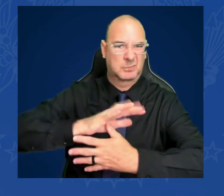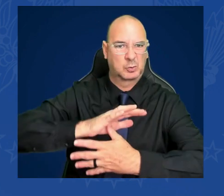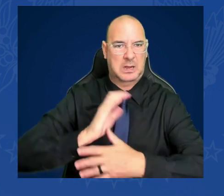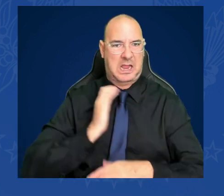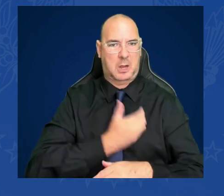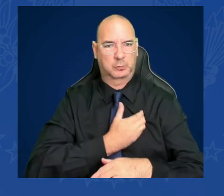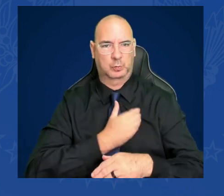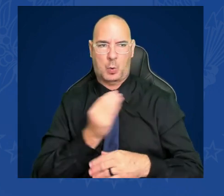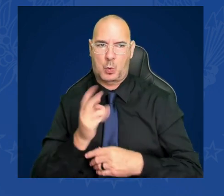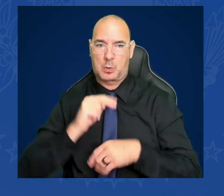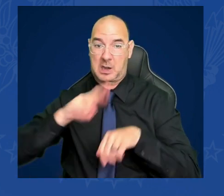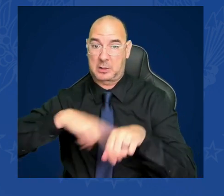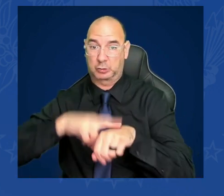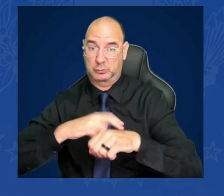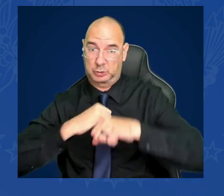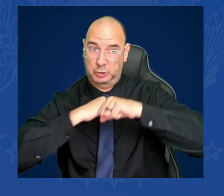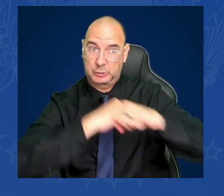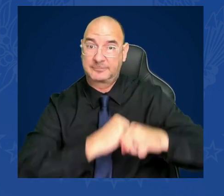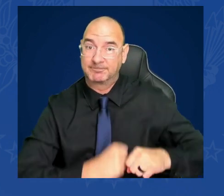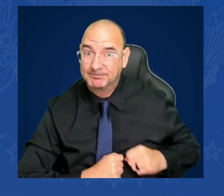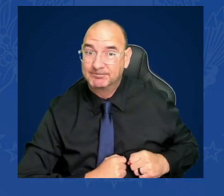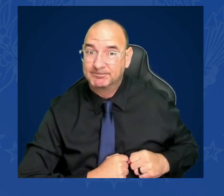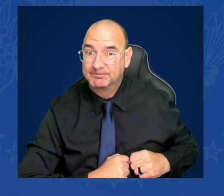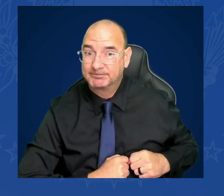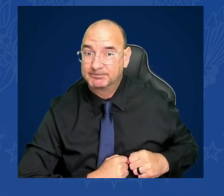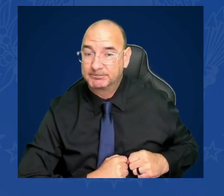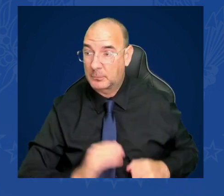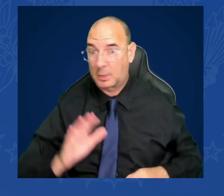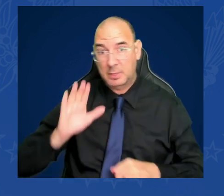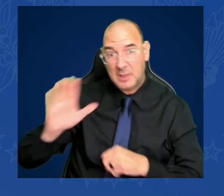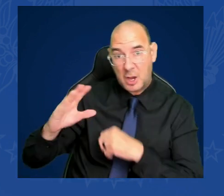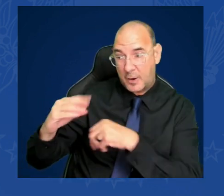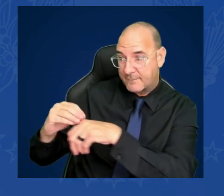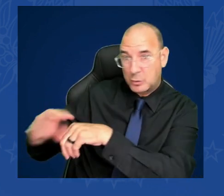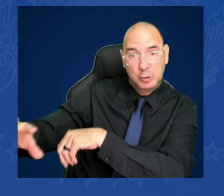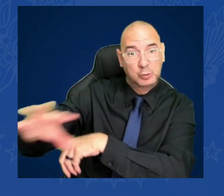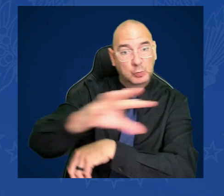Of course, your influence abroad extends far beyond Southeast Asia.